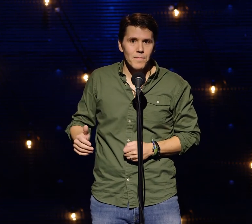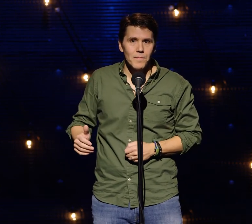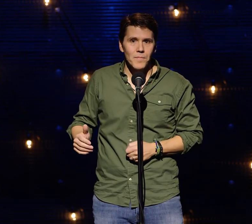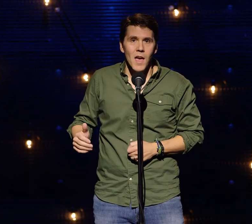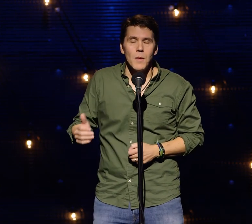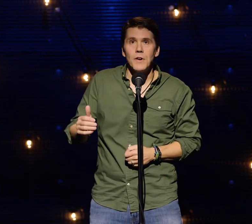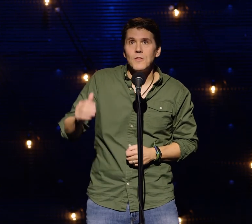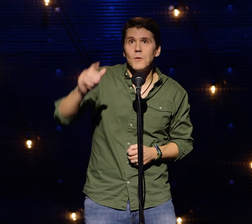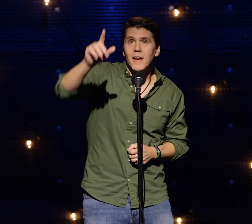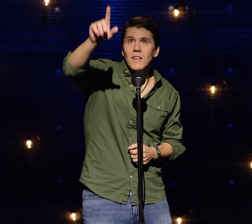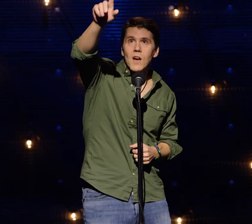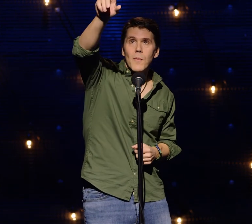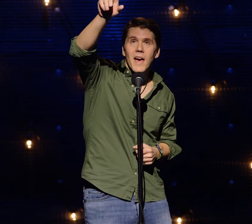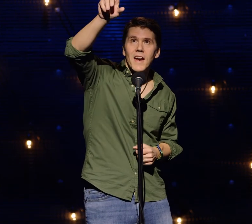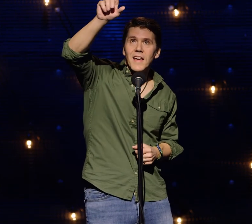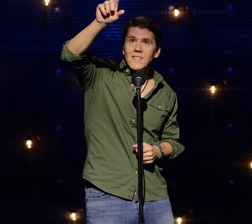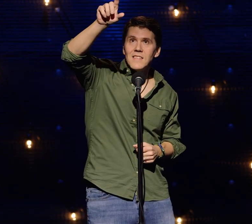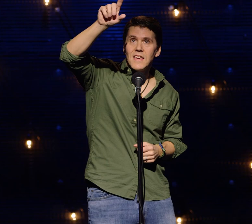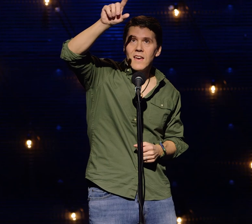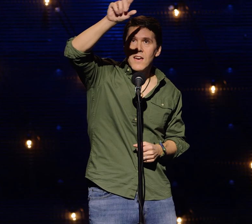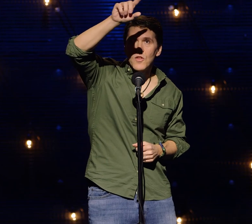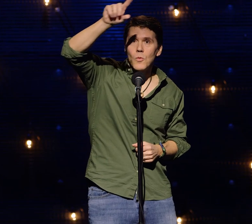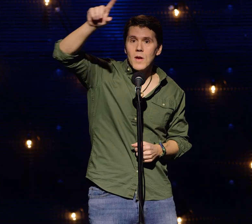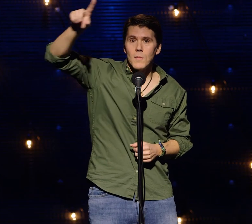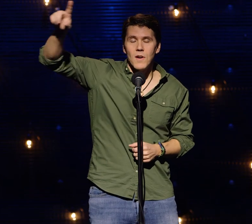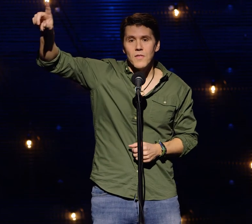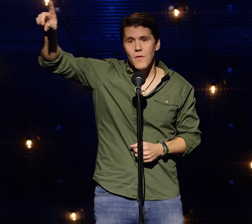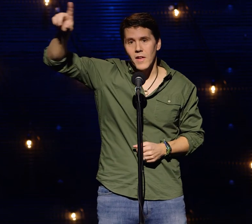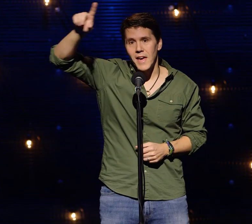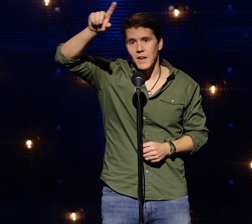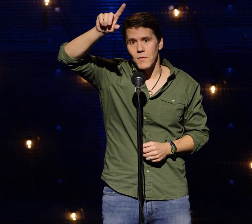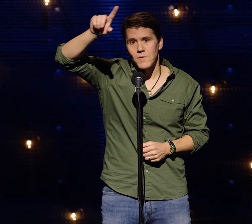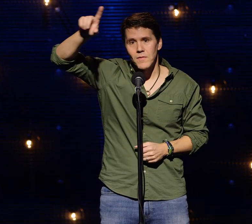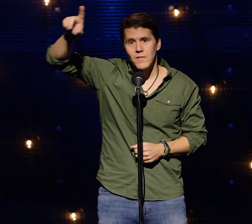and pretty soon I can look up ahead and I can see the rim of the volcano.